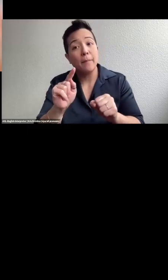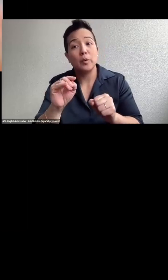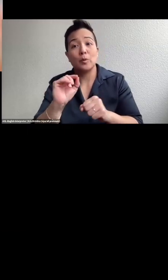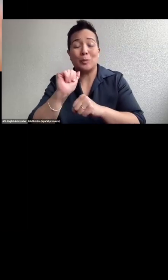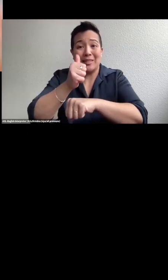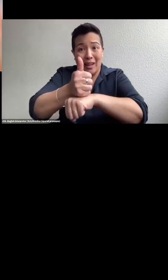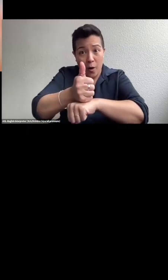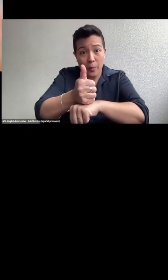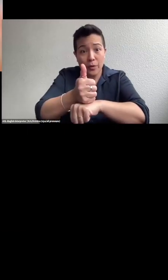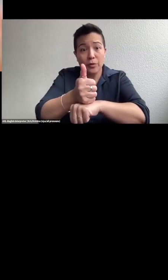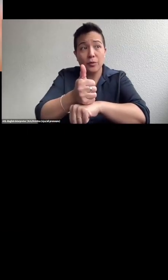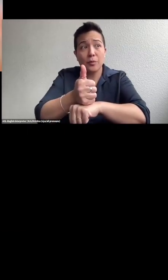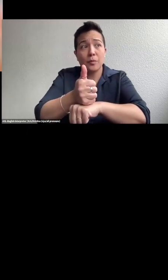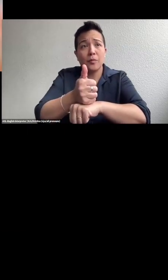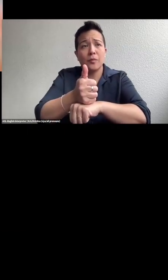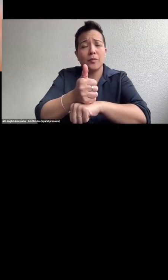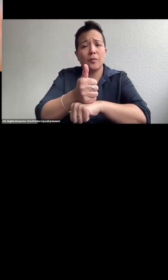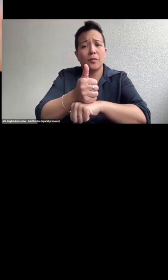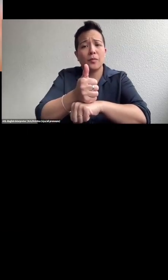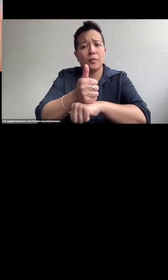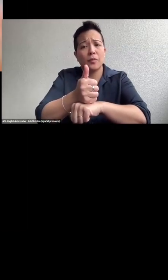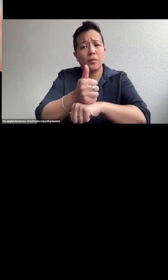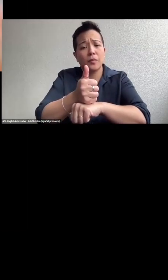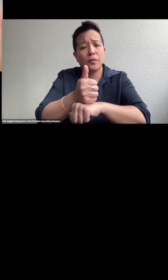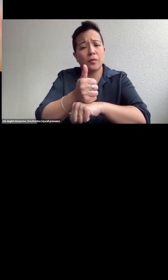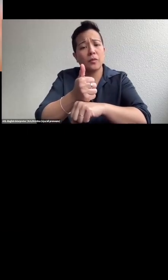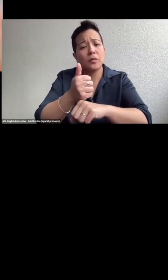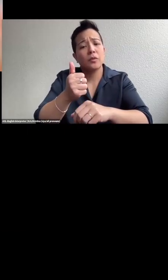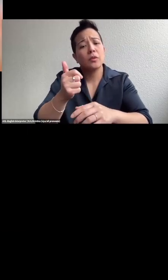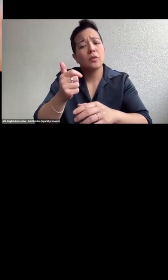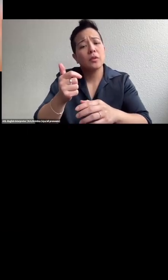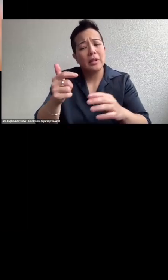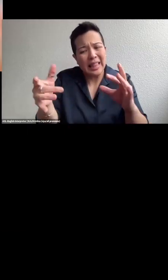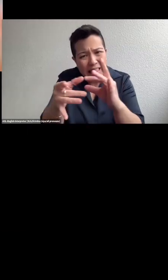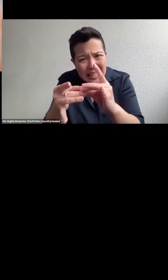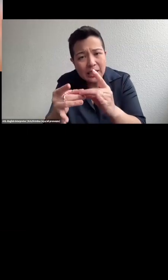you know links between some of his extended family